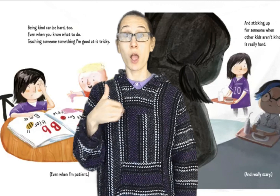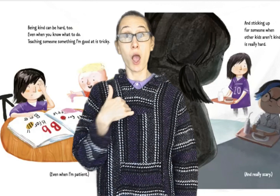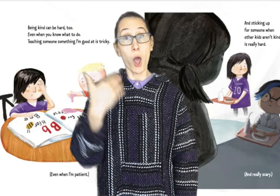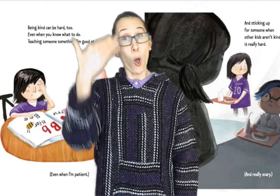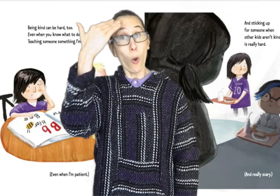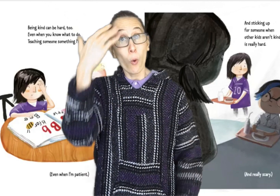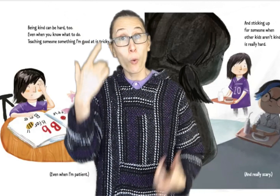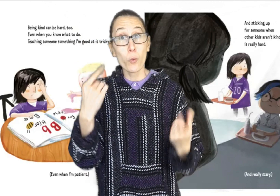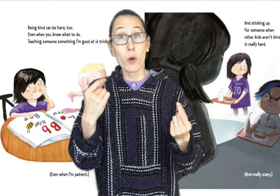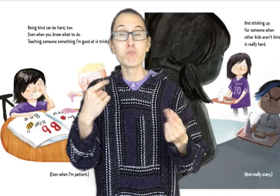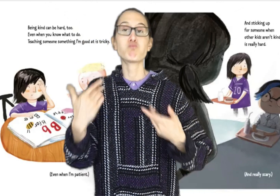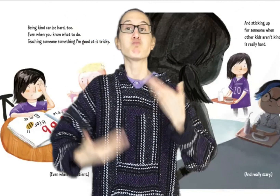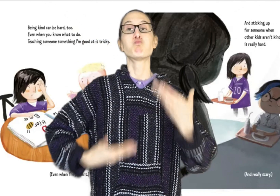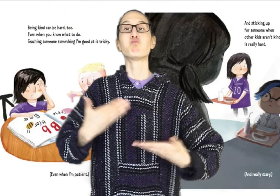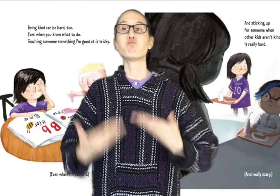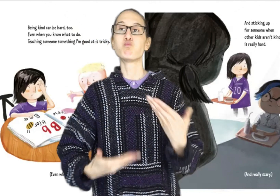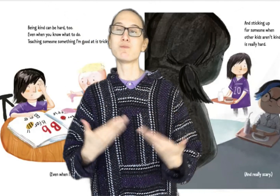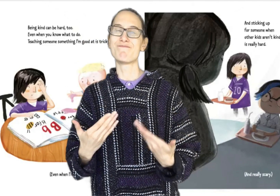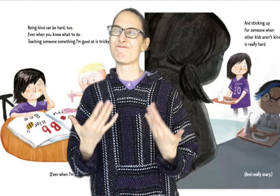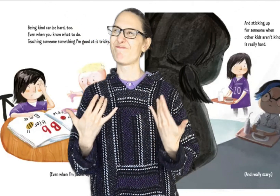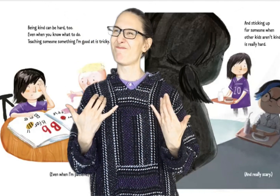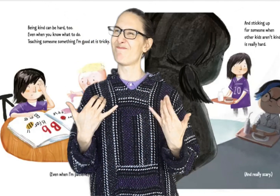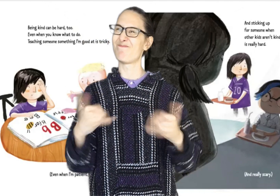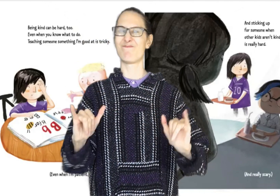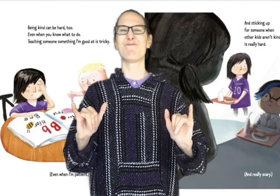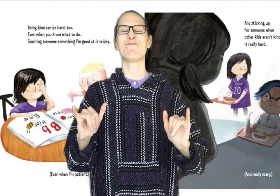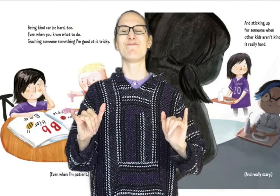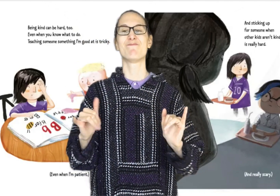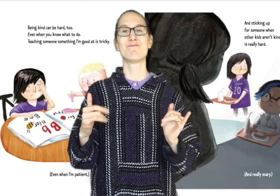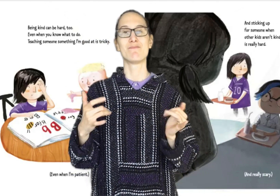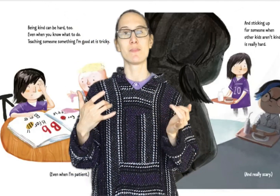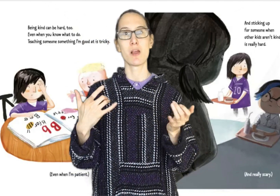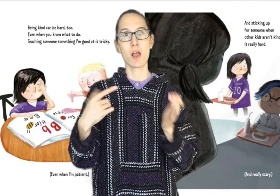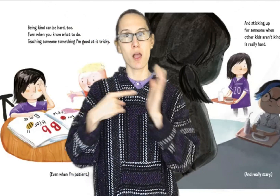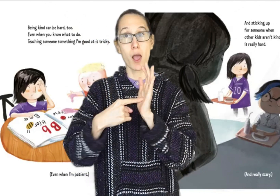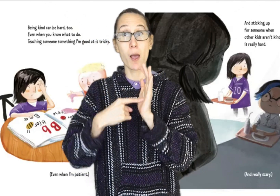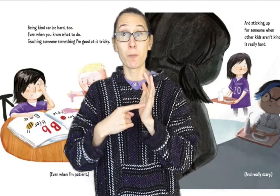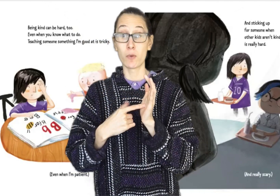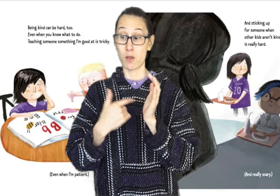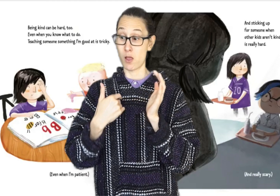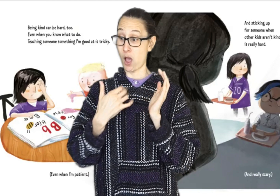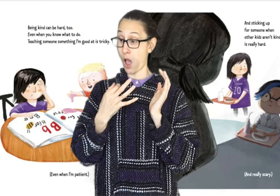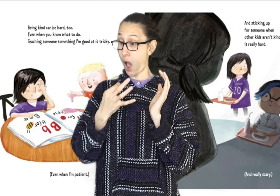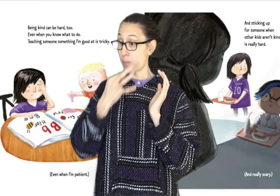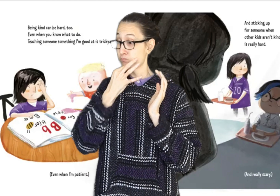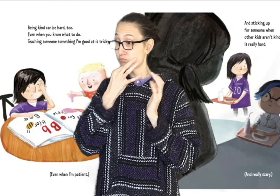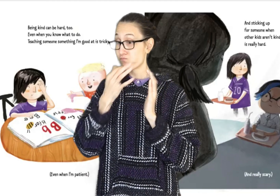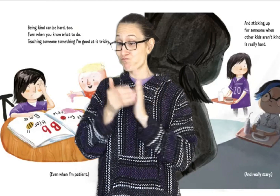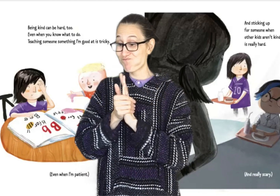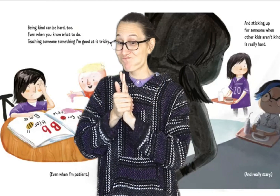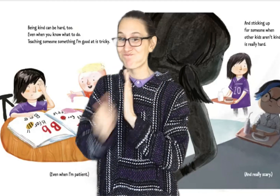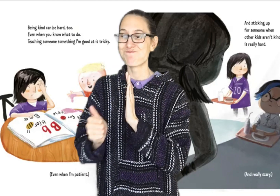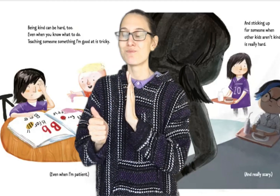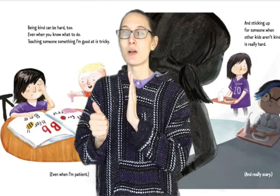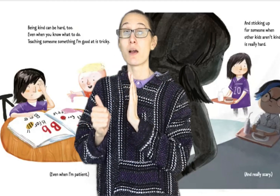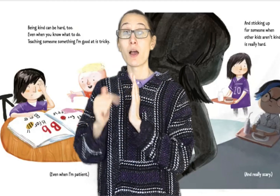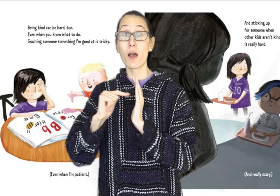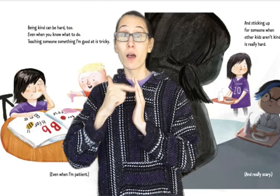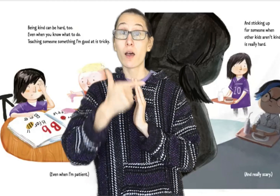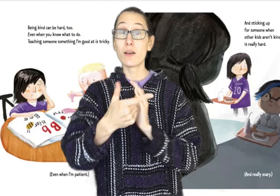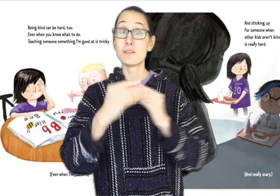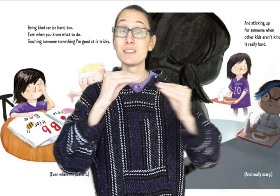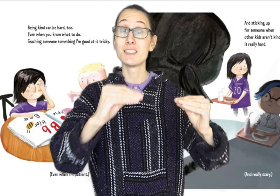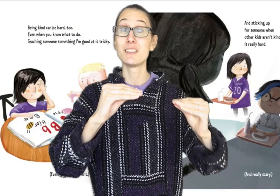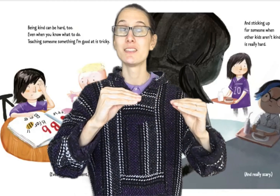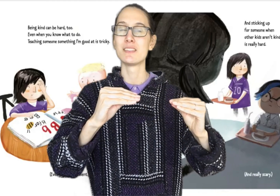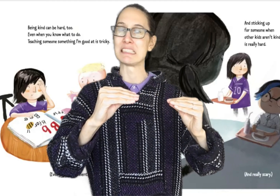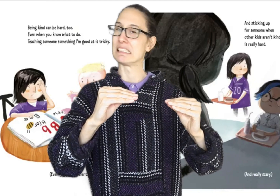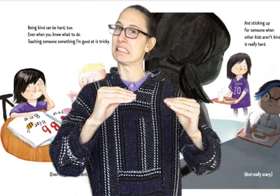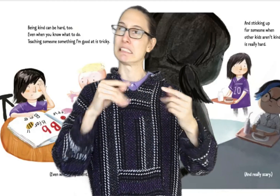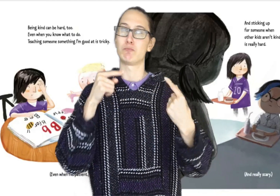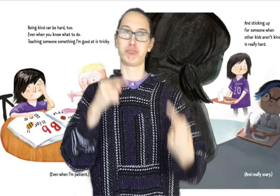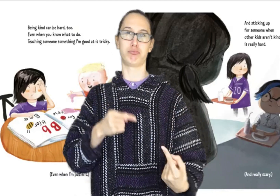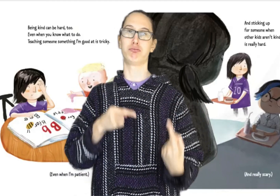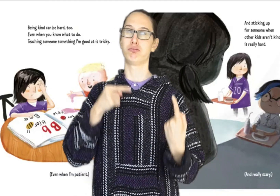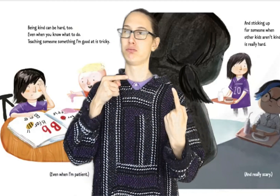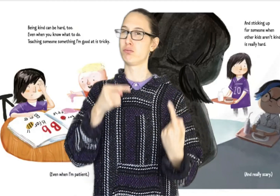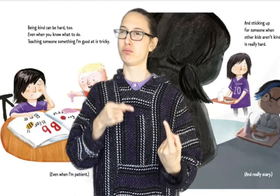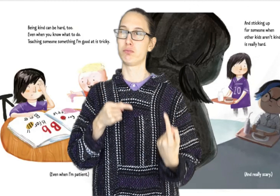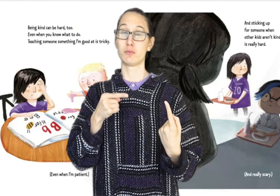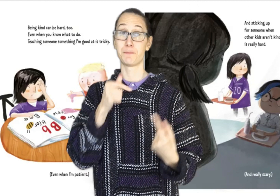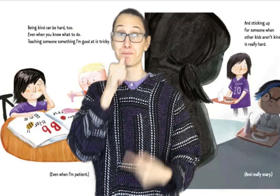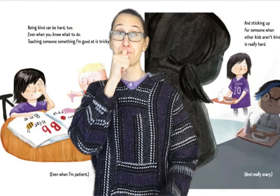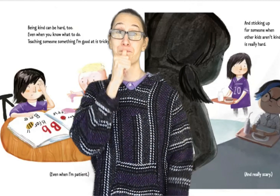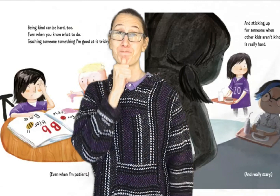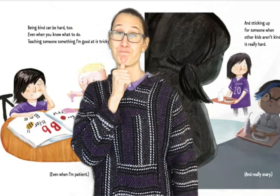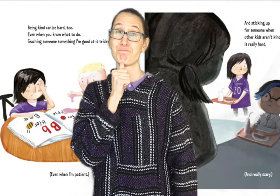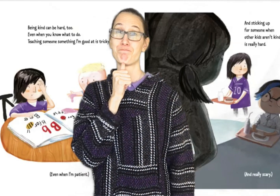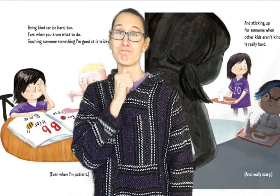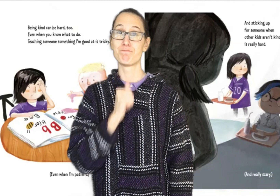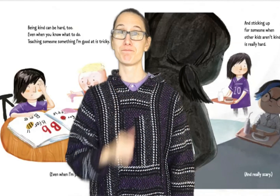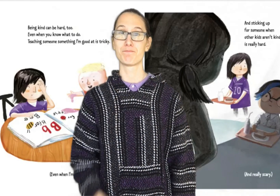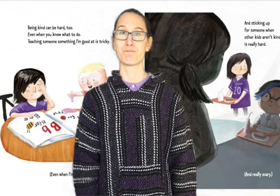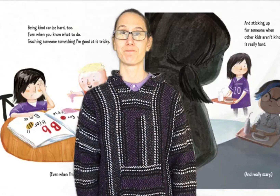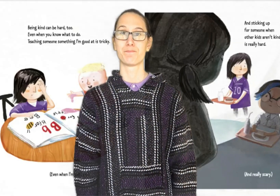Even when you know what to do. Teaching someone something I'm good at is tricky